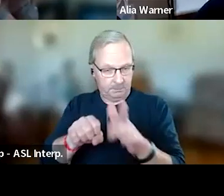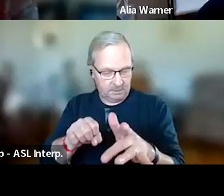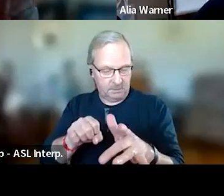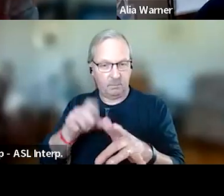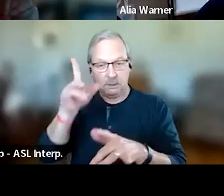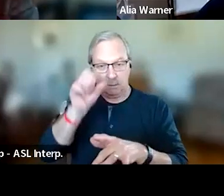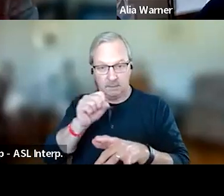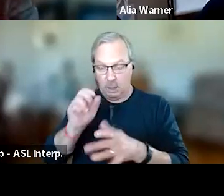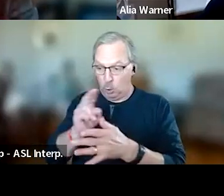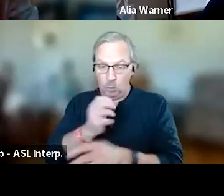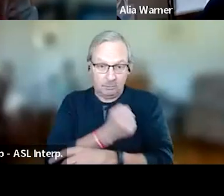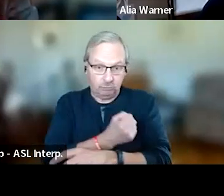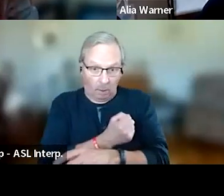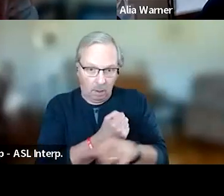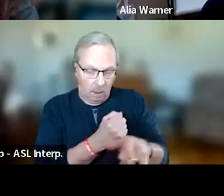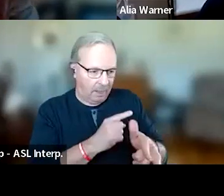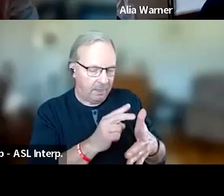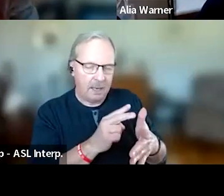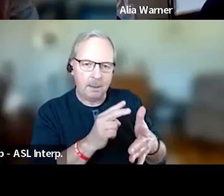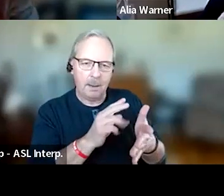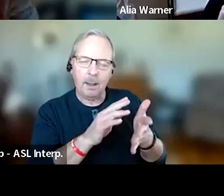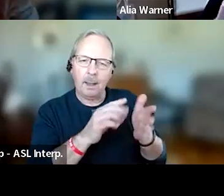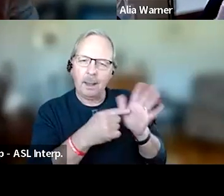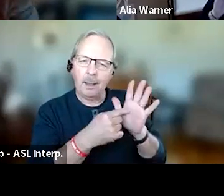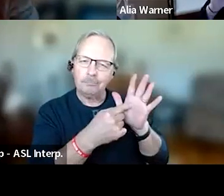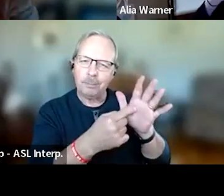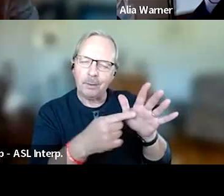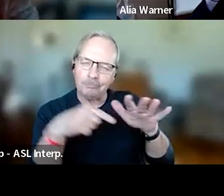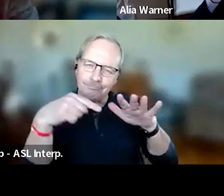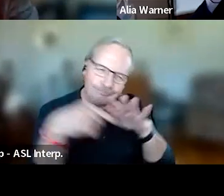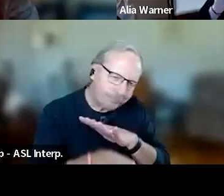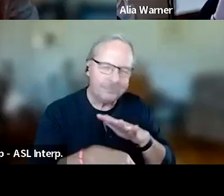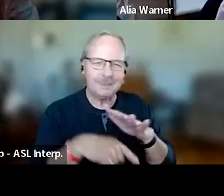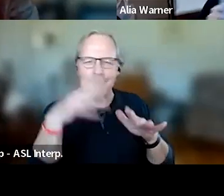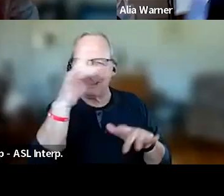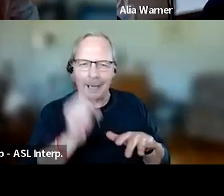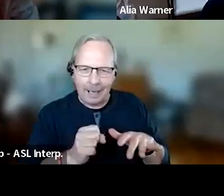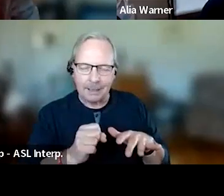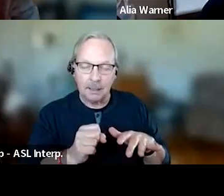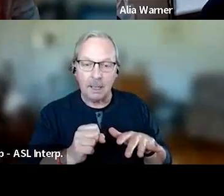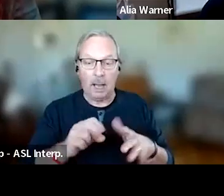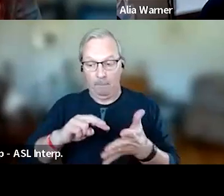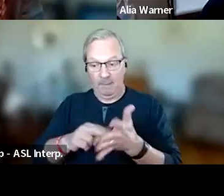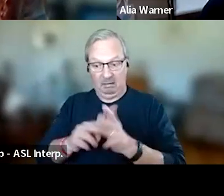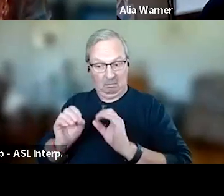and then appear acutely psychotic, but that doesn't mean they didn't already have some symptoms present that just weren't being detected